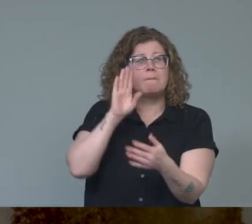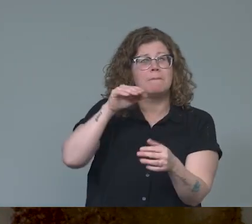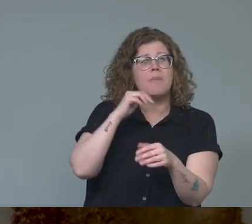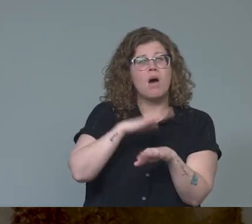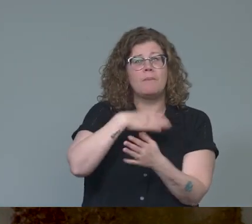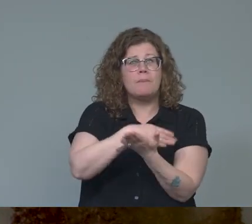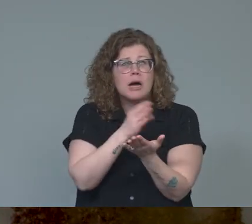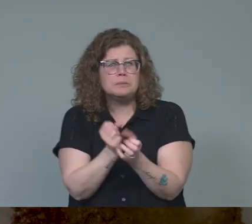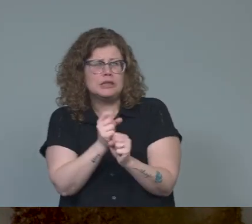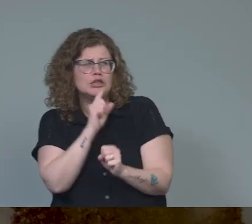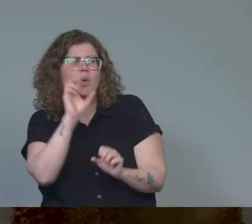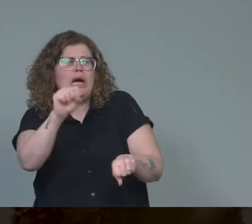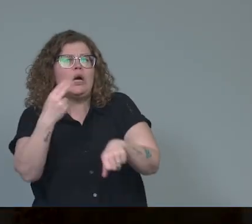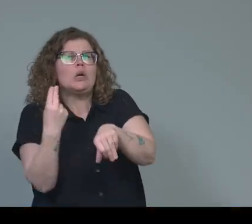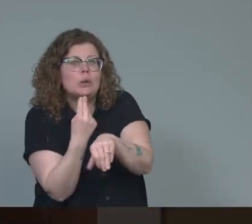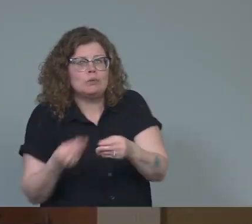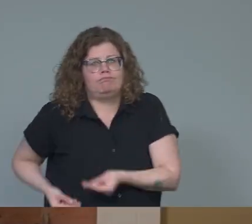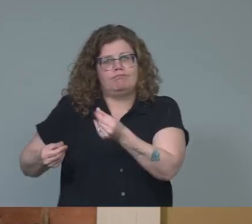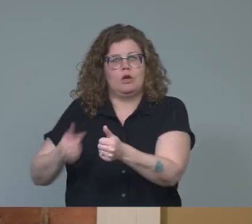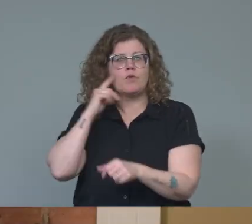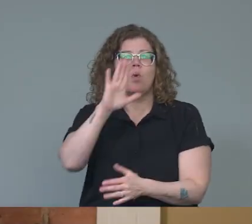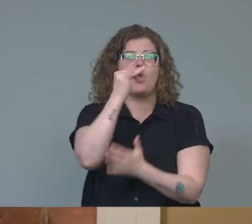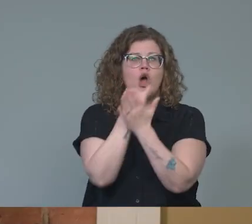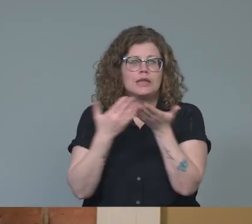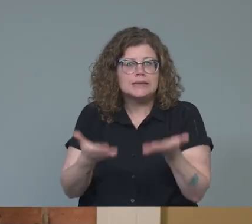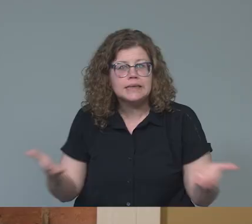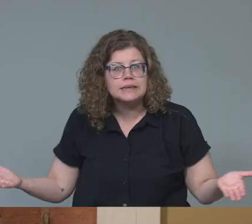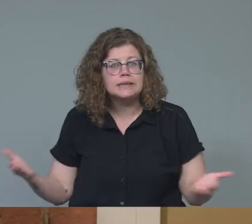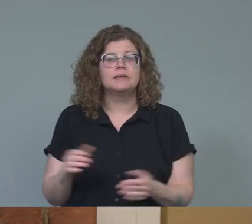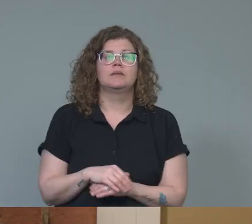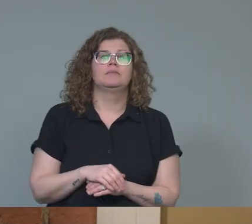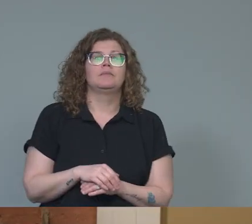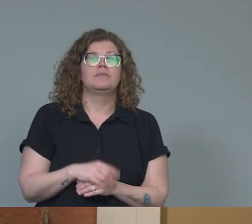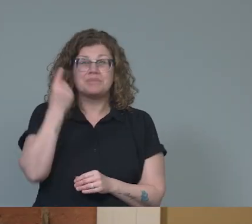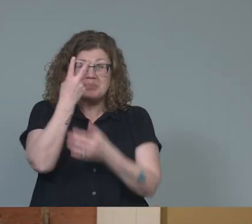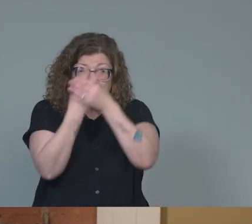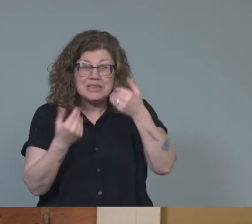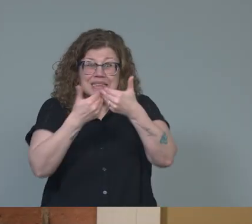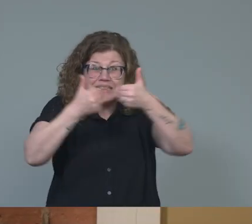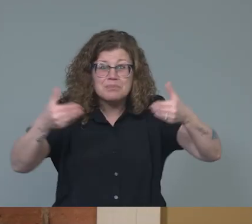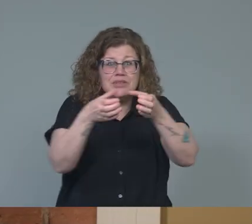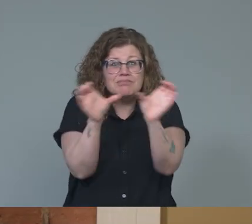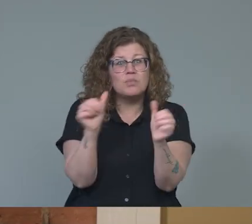I can support the technical conversations. So what happens is this detailed design document is prepared by the artist